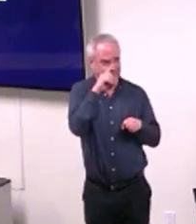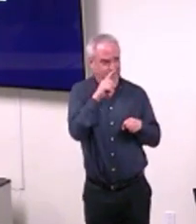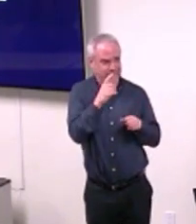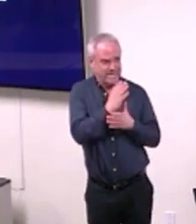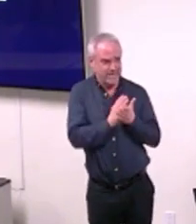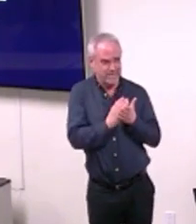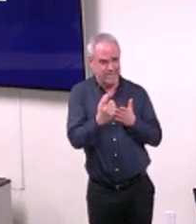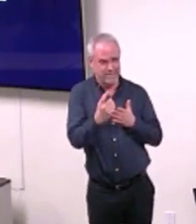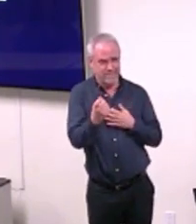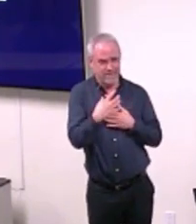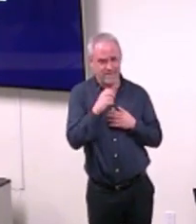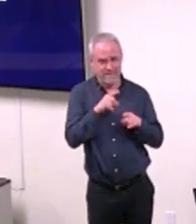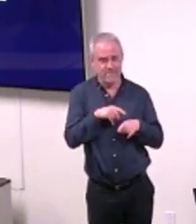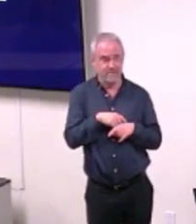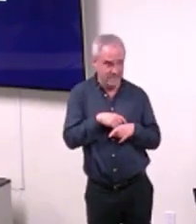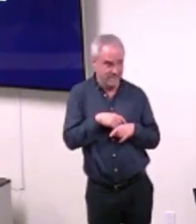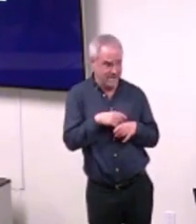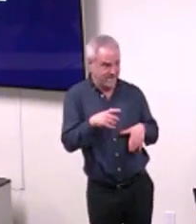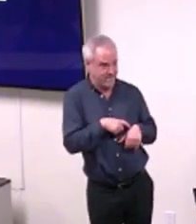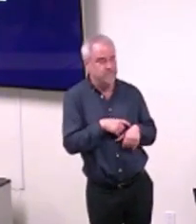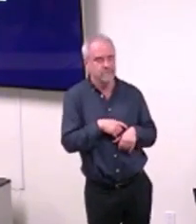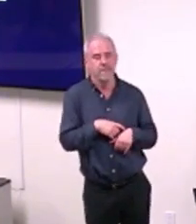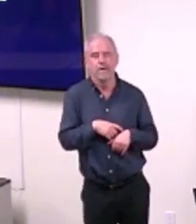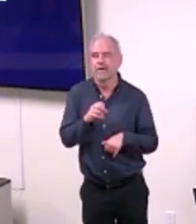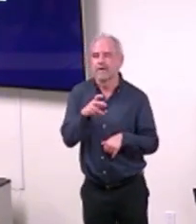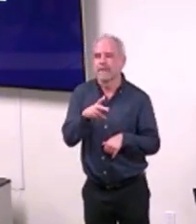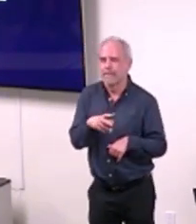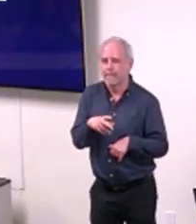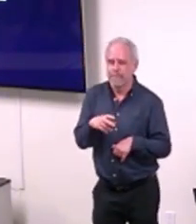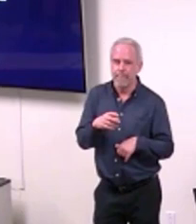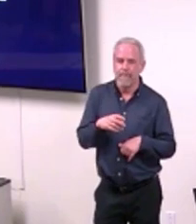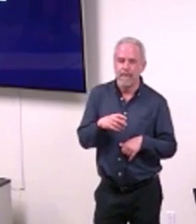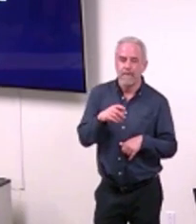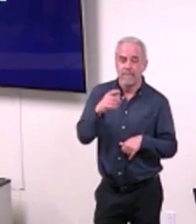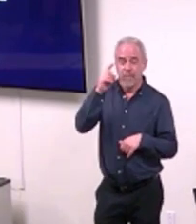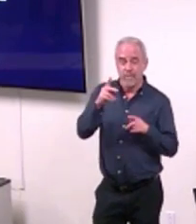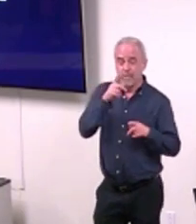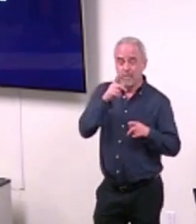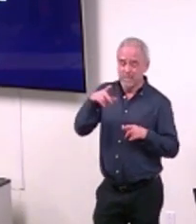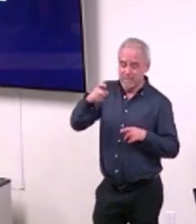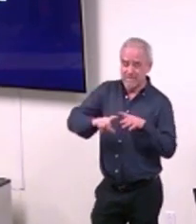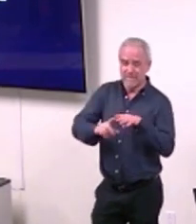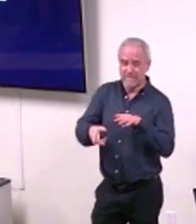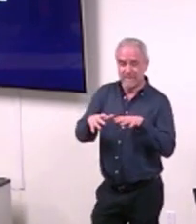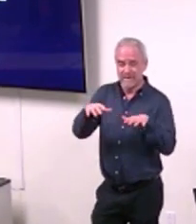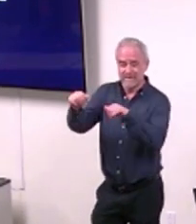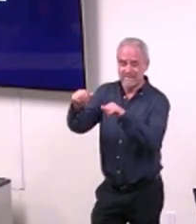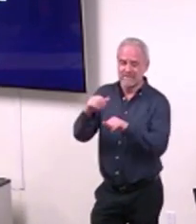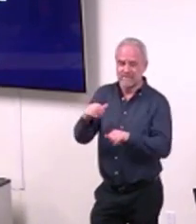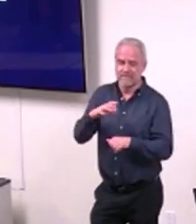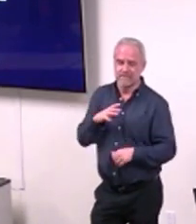Great. For folks who need to exit or take a break, Please feel free to do that. But I think now, we'll open it up for Q&A.